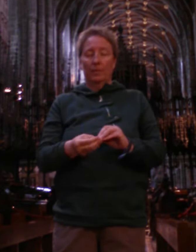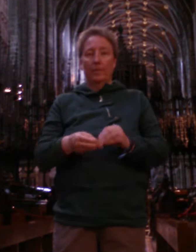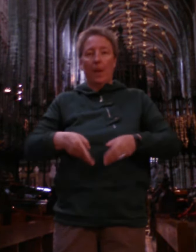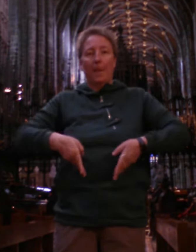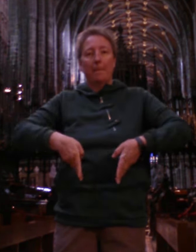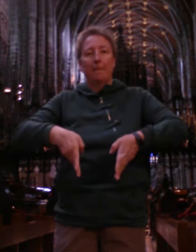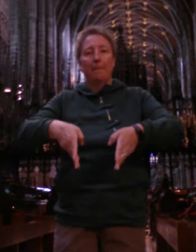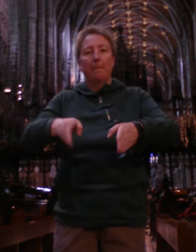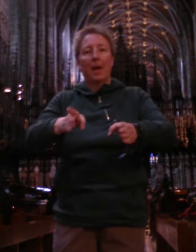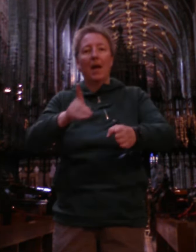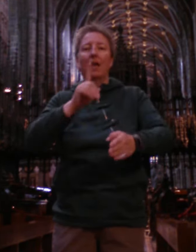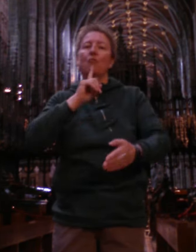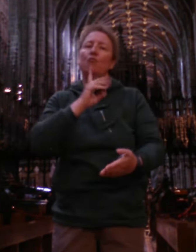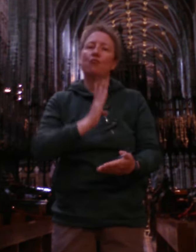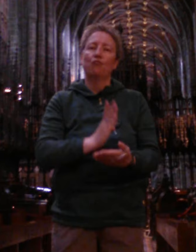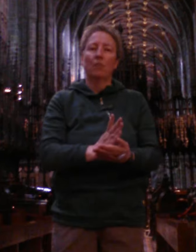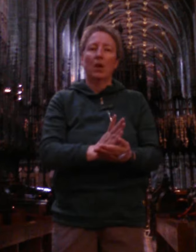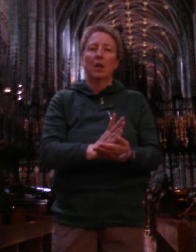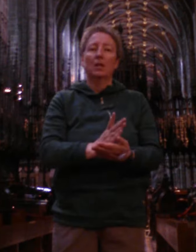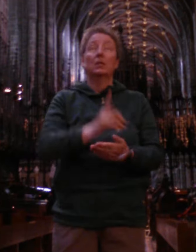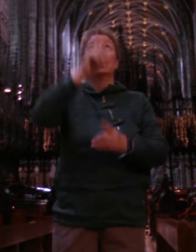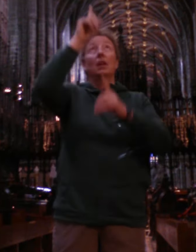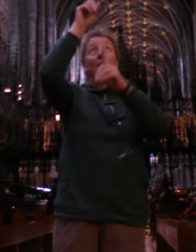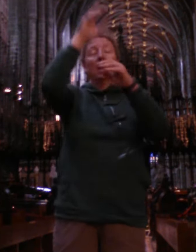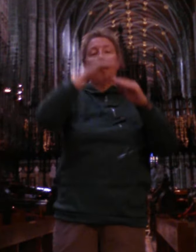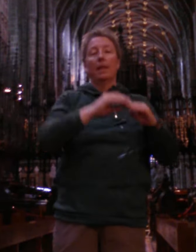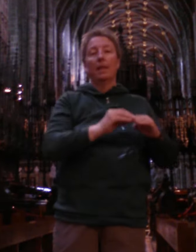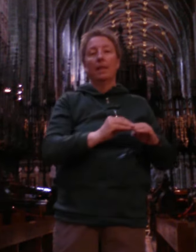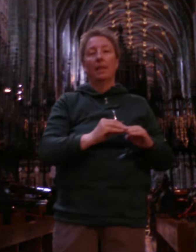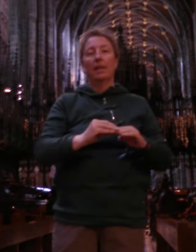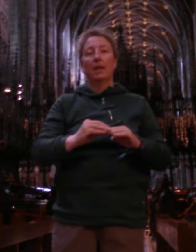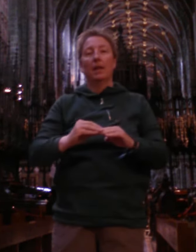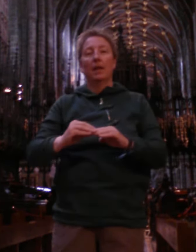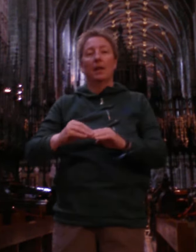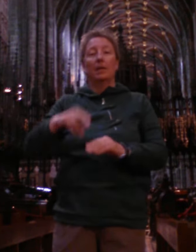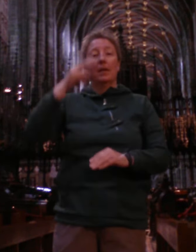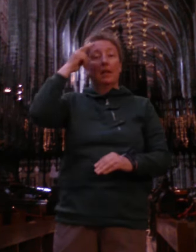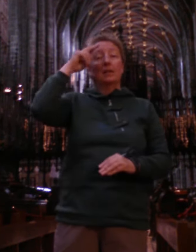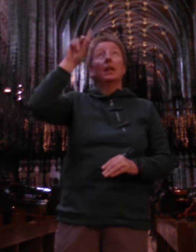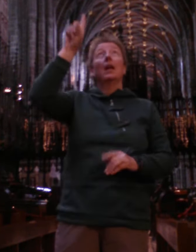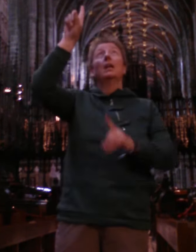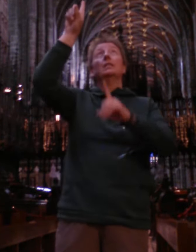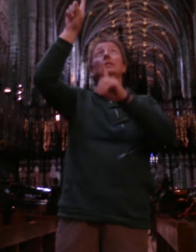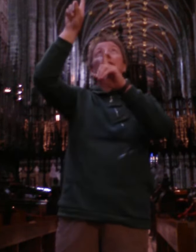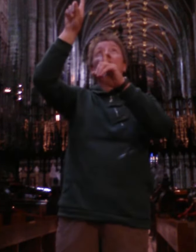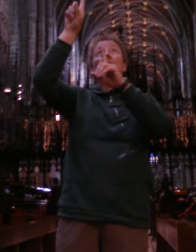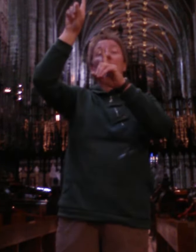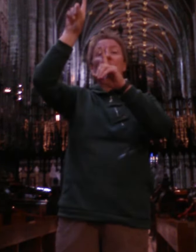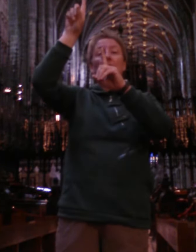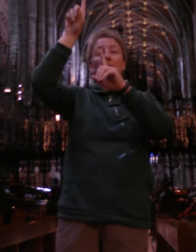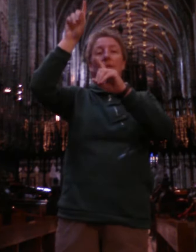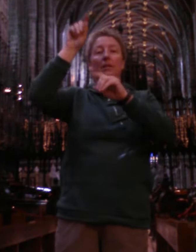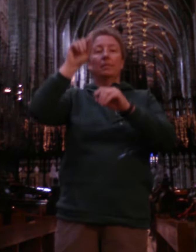He leads me in the path of righteousness for His name's sake